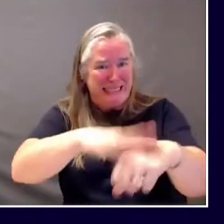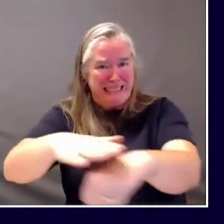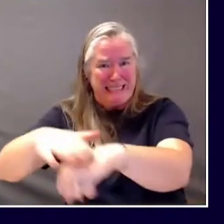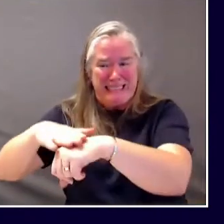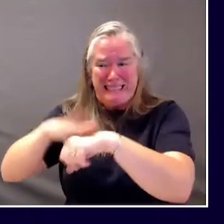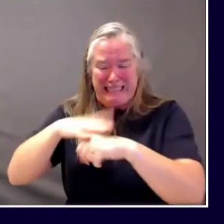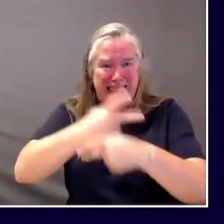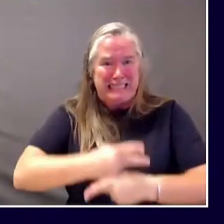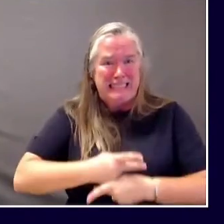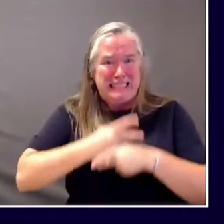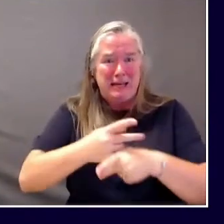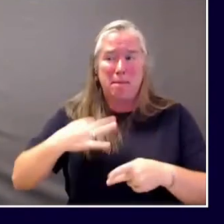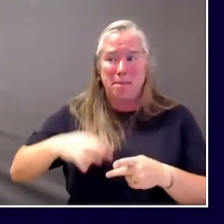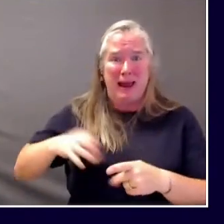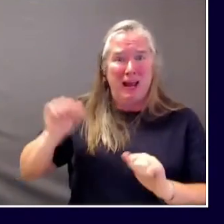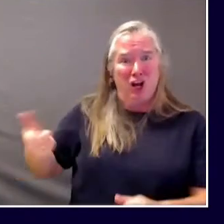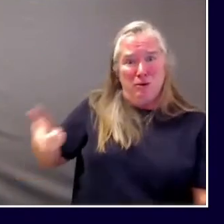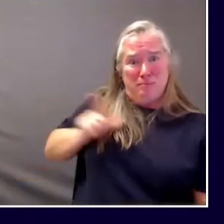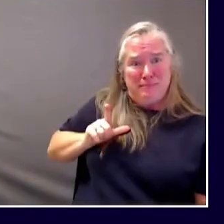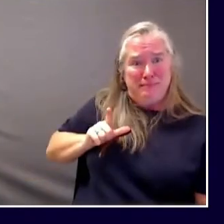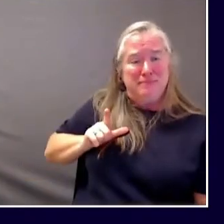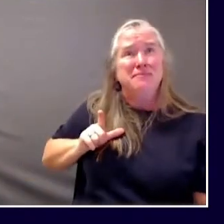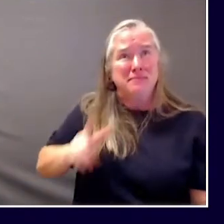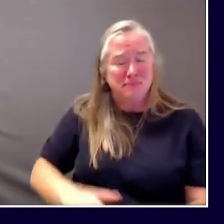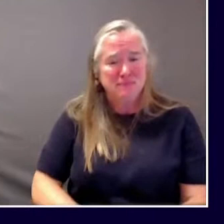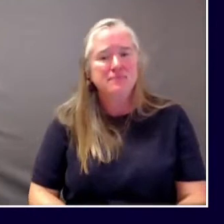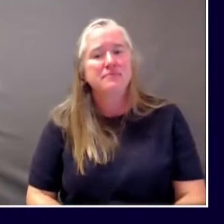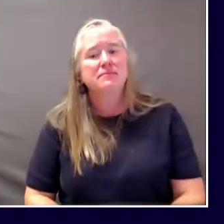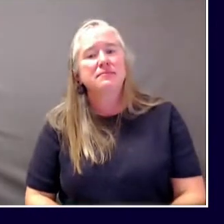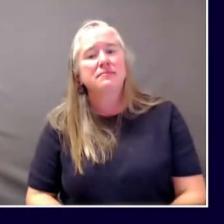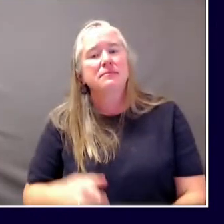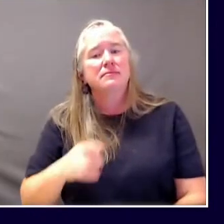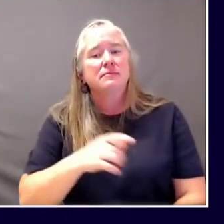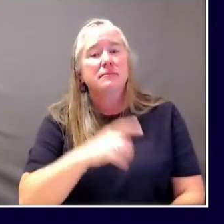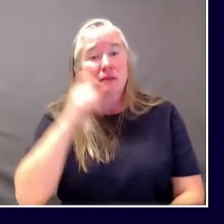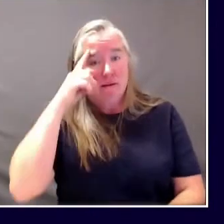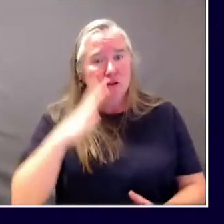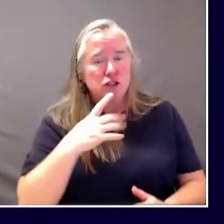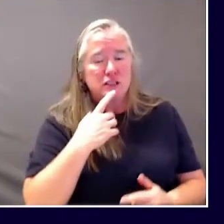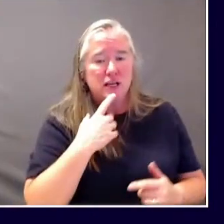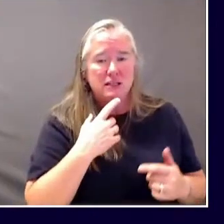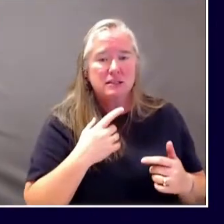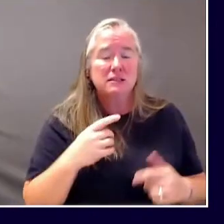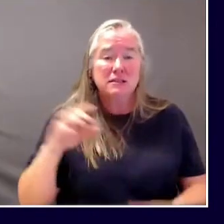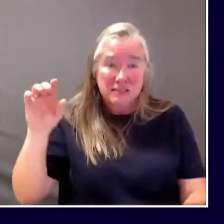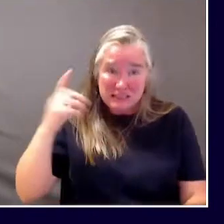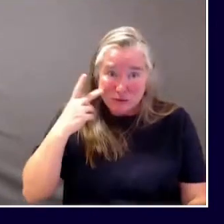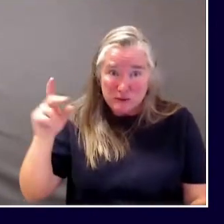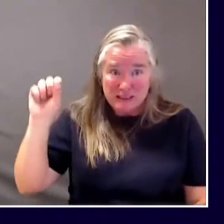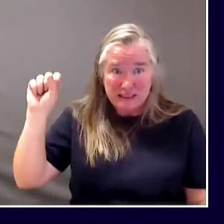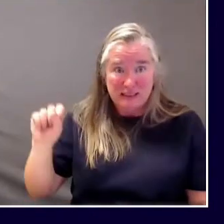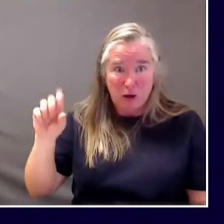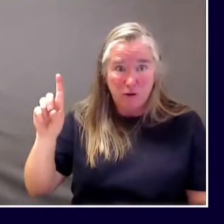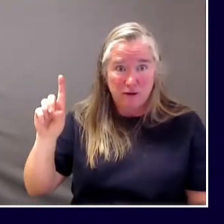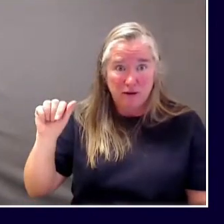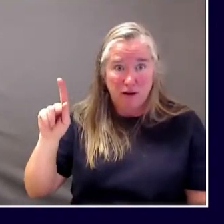garrison by comparison exponential growth is what we